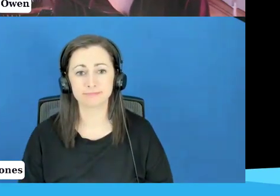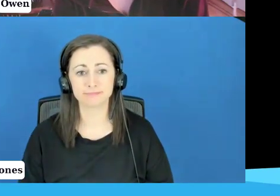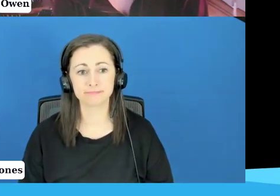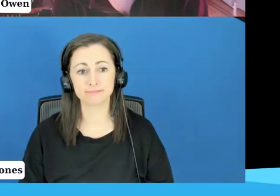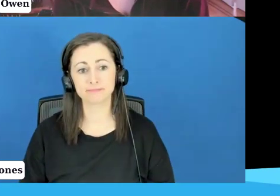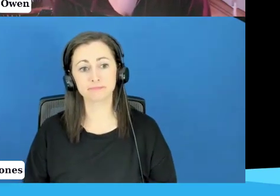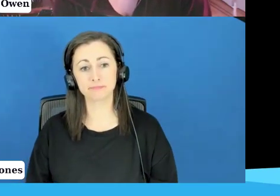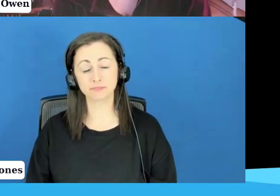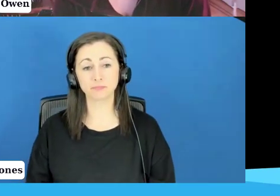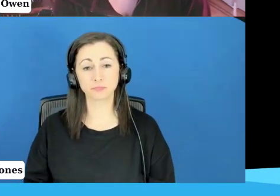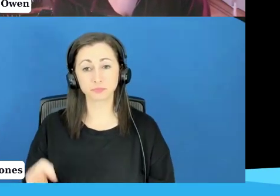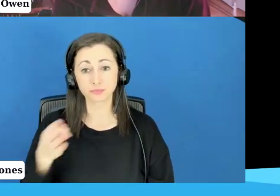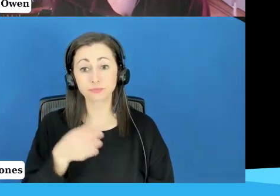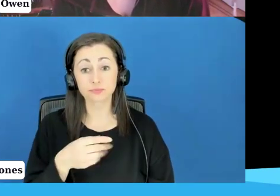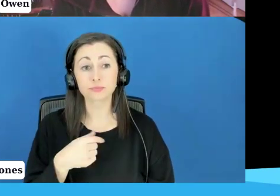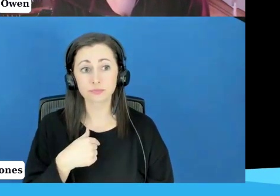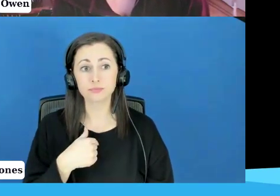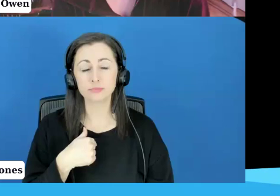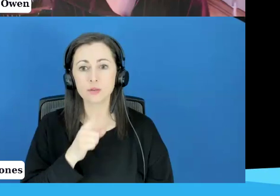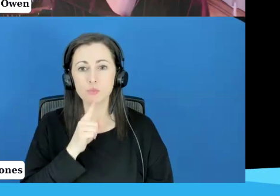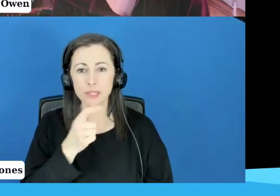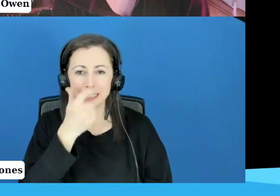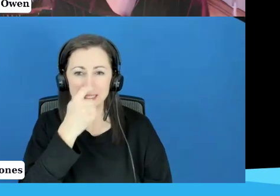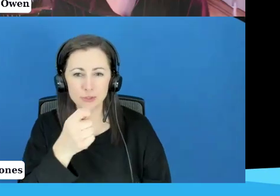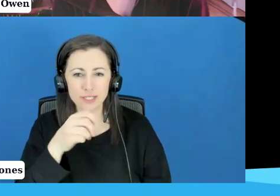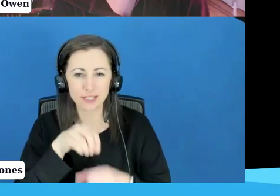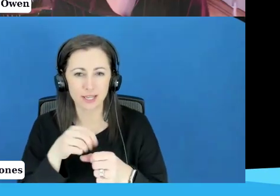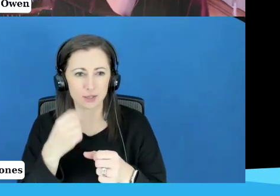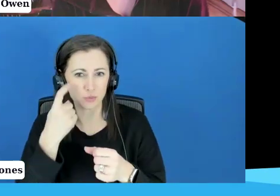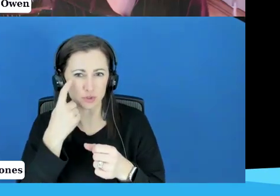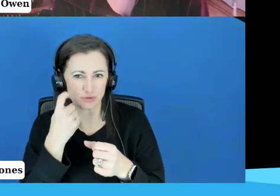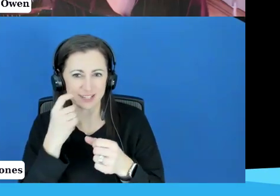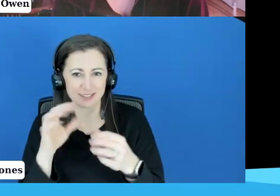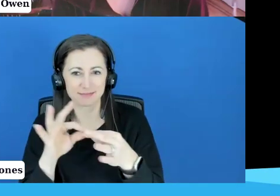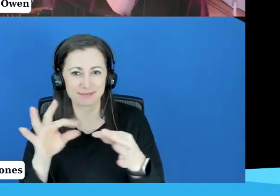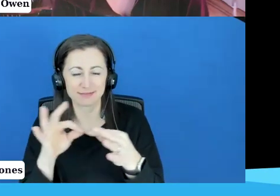I'm really interested in what you both just said about adapting